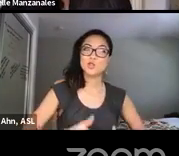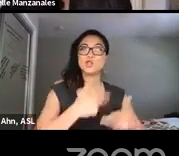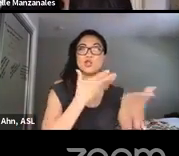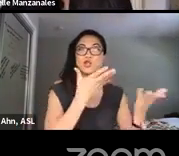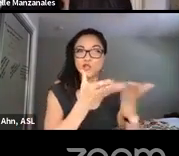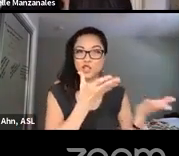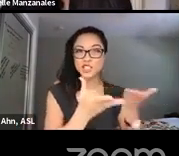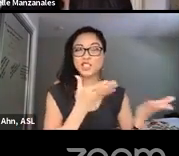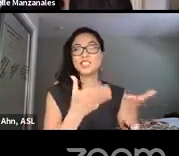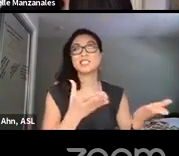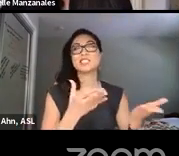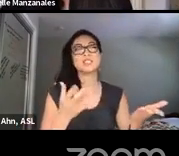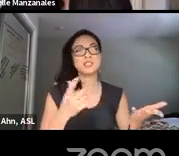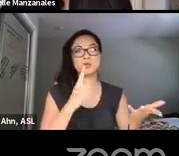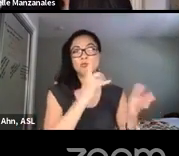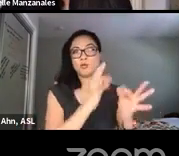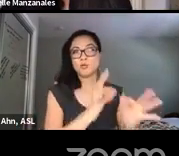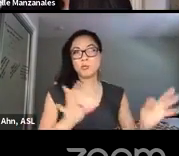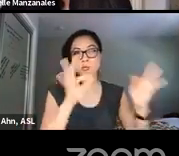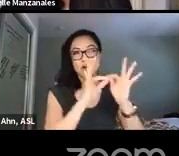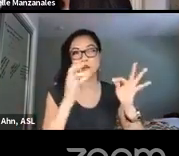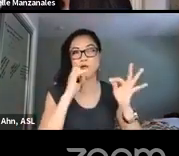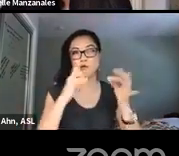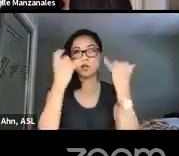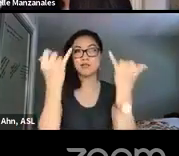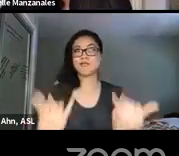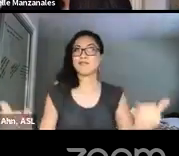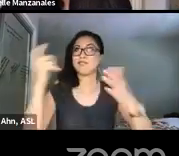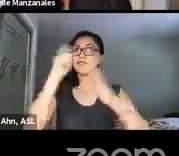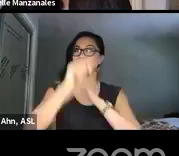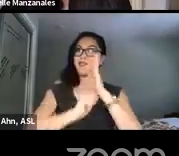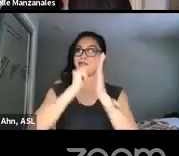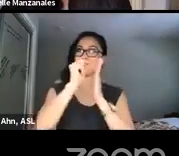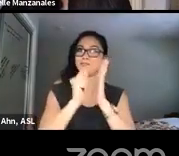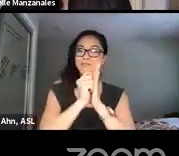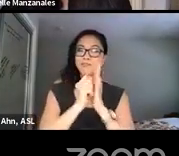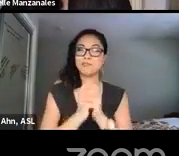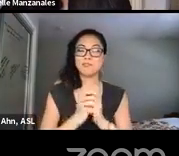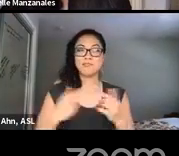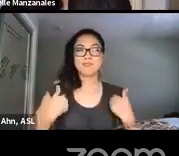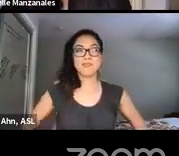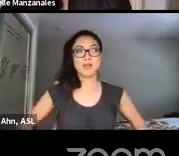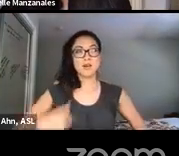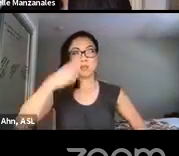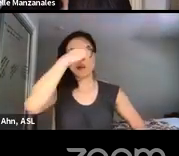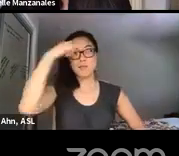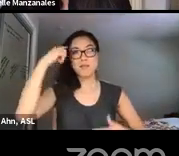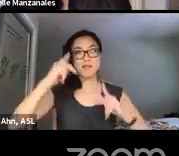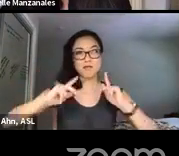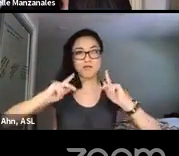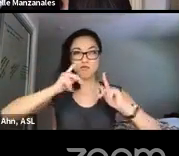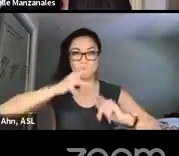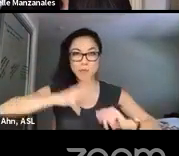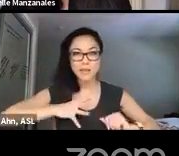Traci Lester: Hi, I'm Traci Lester. I'm the Executive Director of the Dance Institute.